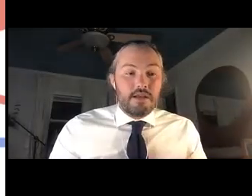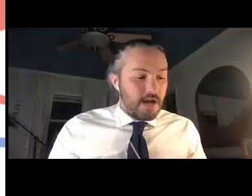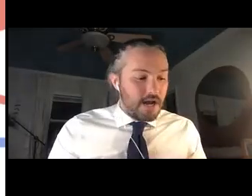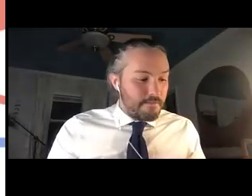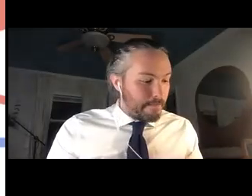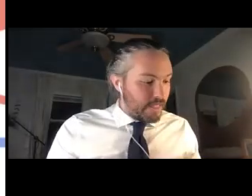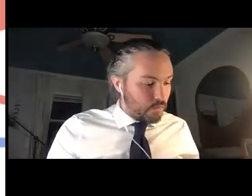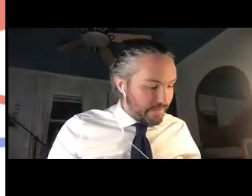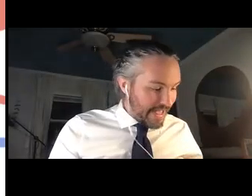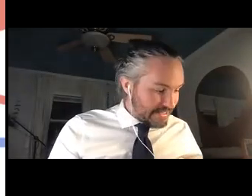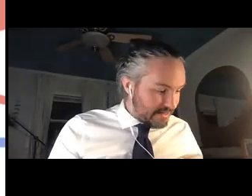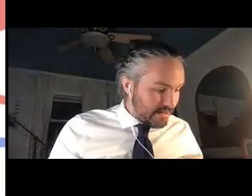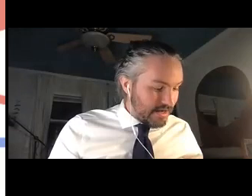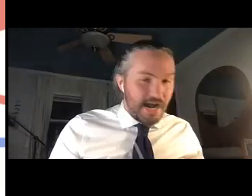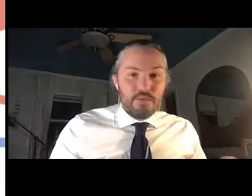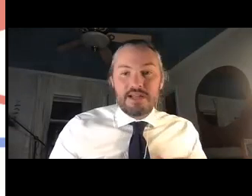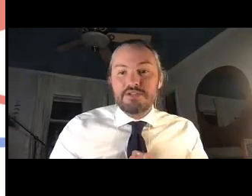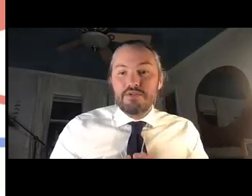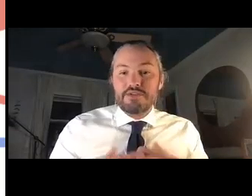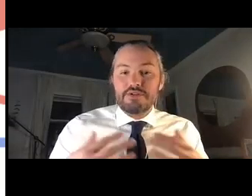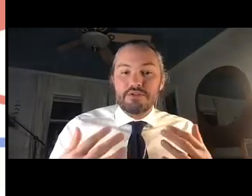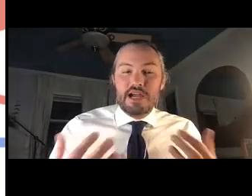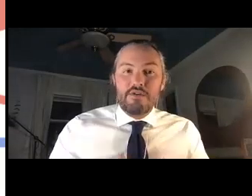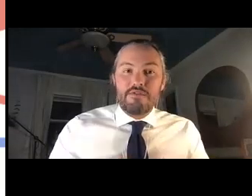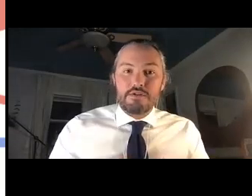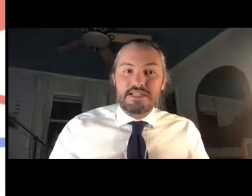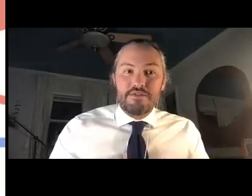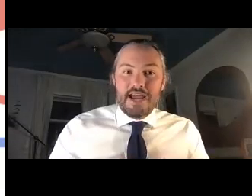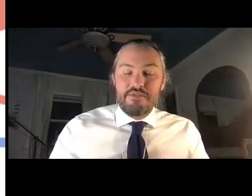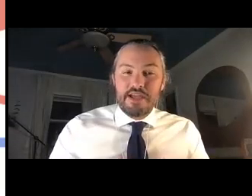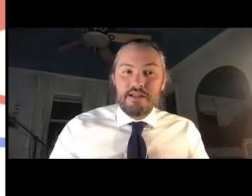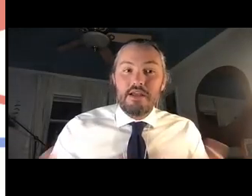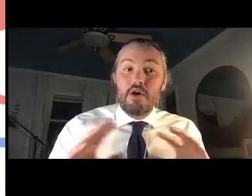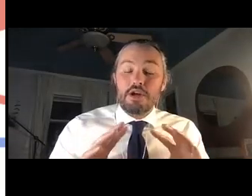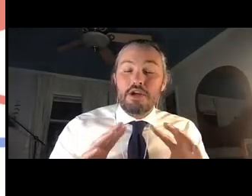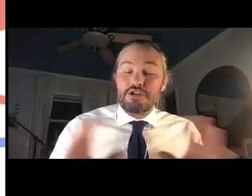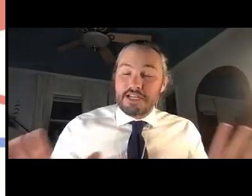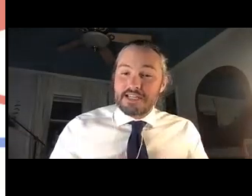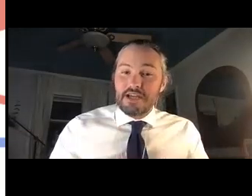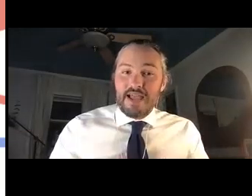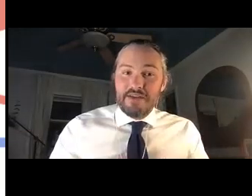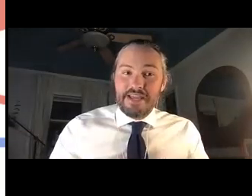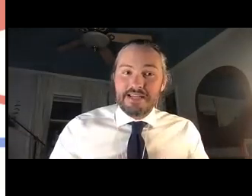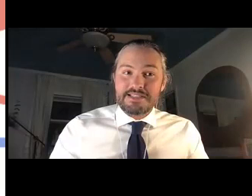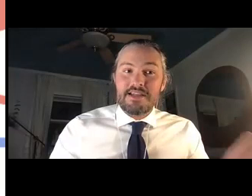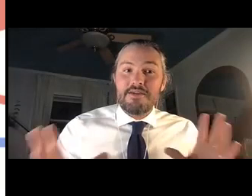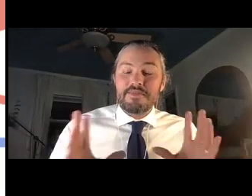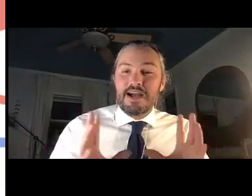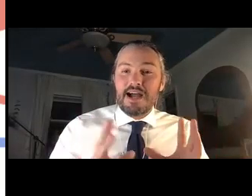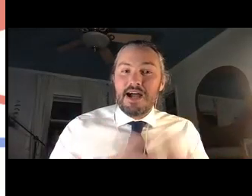With that, I would like to introduce our first self-advocate or I should I say self-advocates.